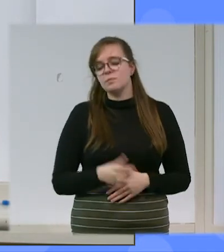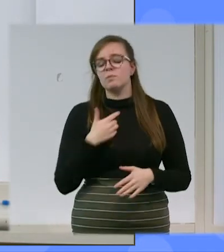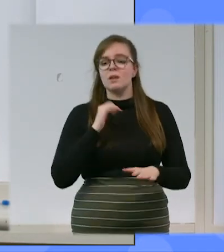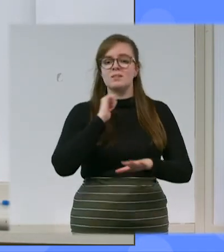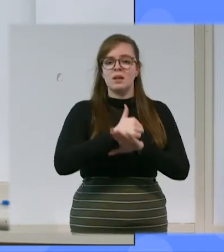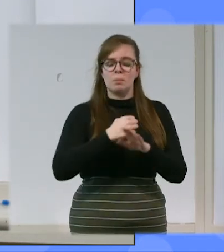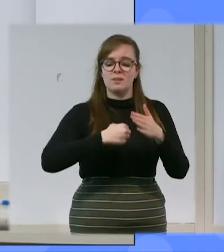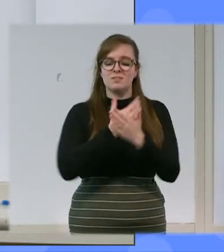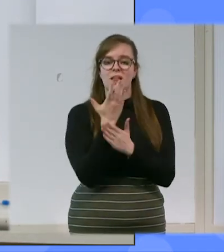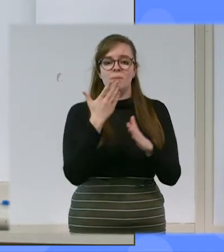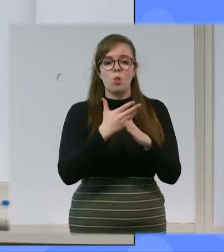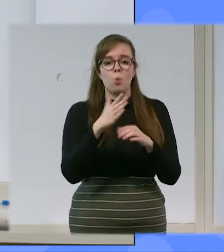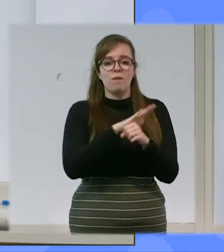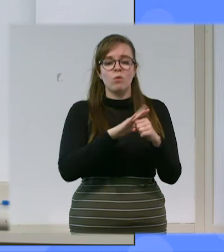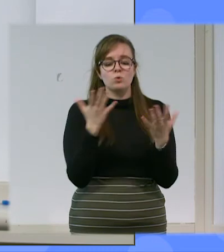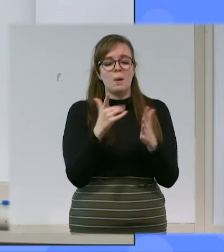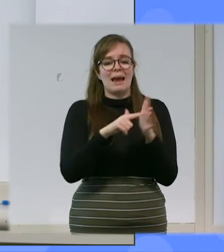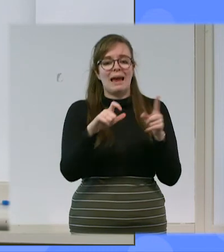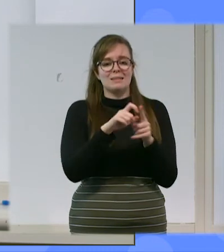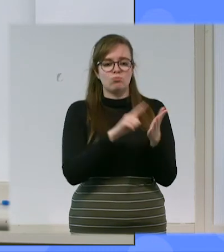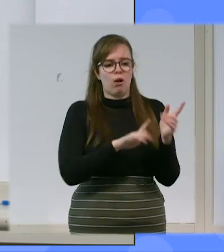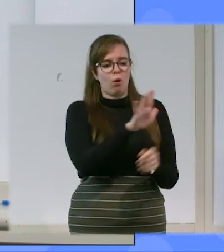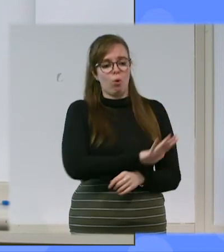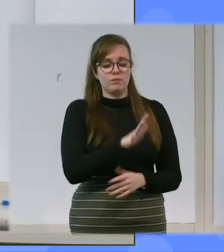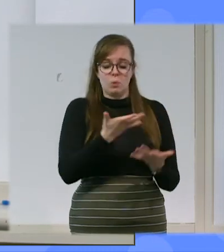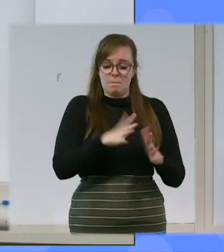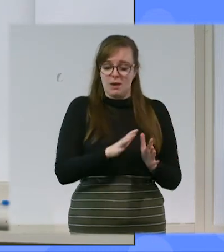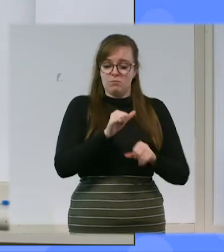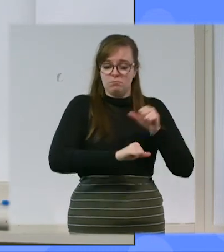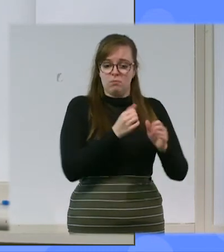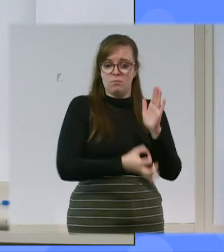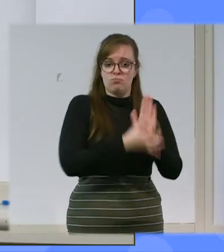and Edinburgh and the Lovings we made a lot of progress but that was despite the